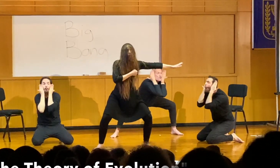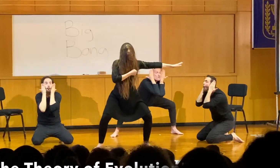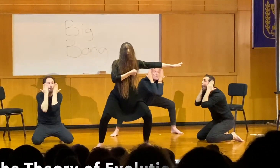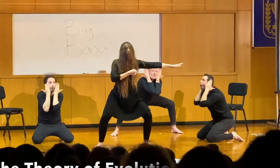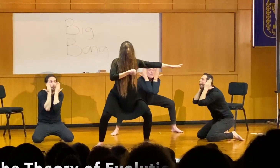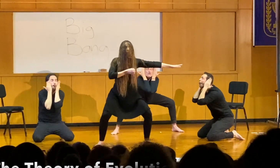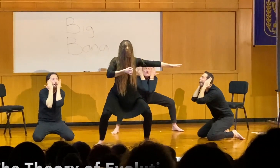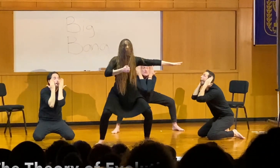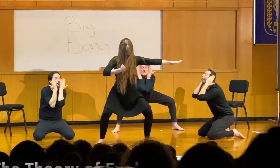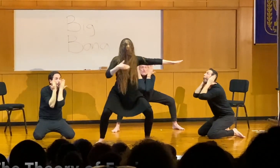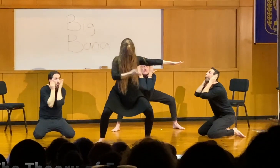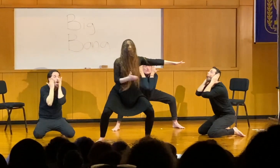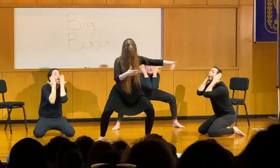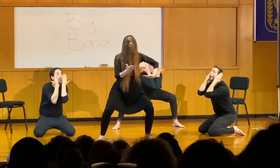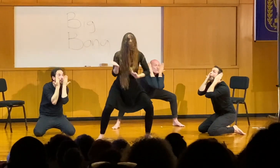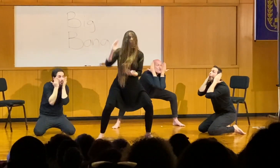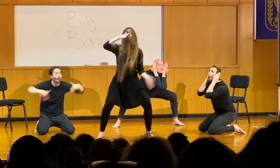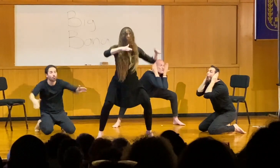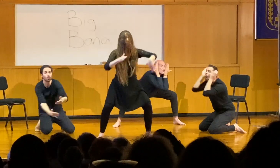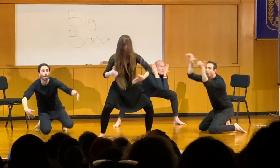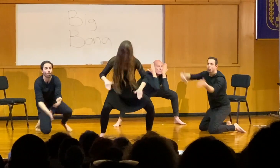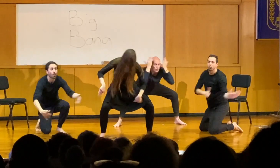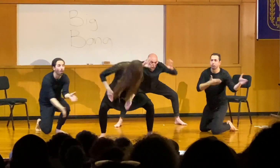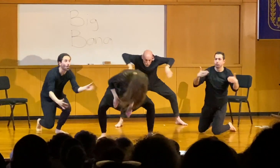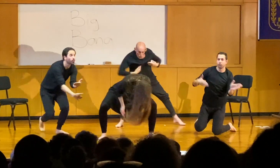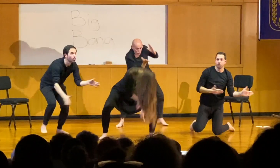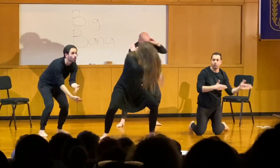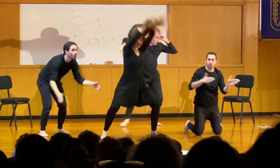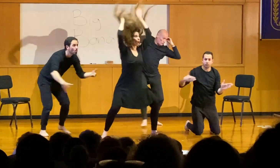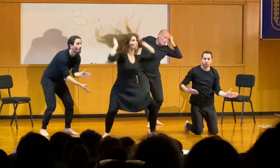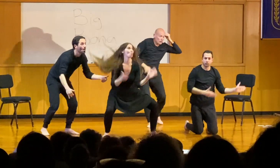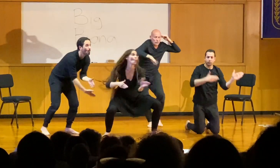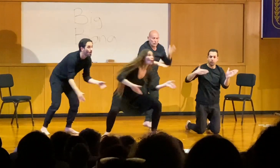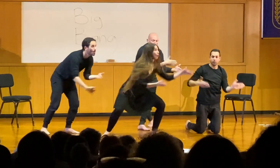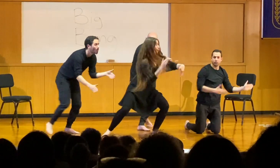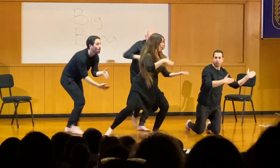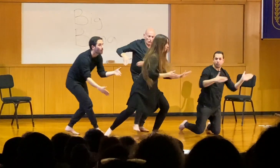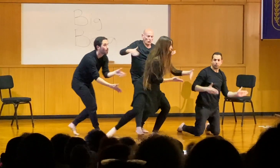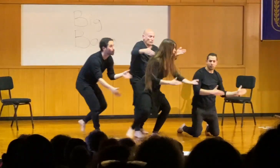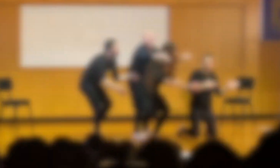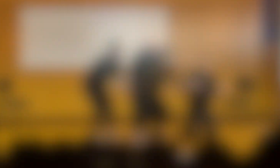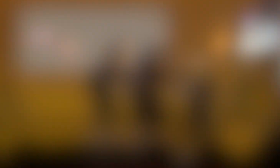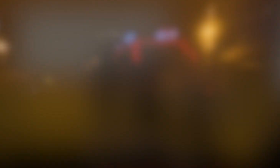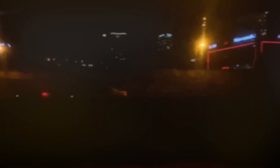but also very rewarding, And, everyone I talked about my research goals with, was very supportive and encouraging.